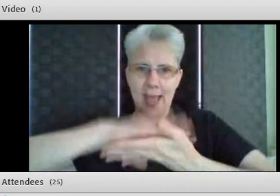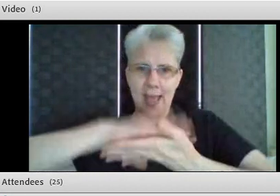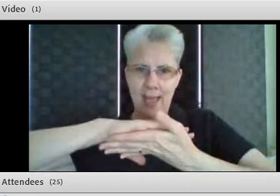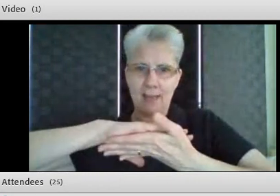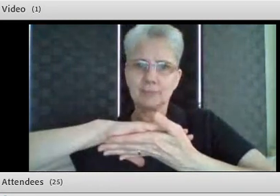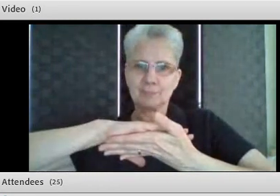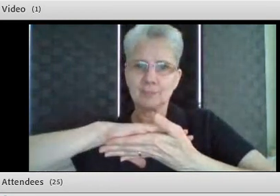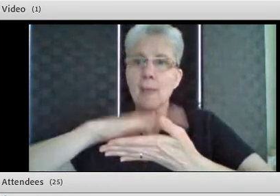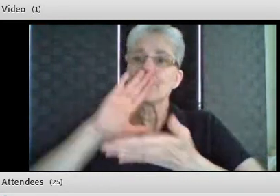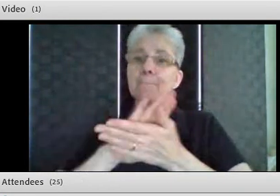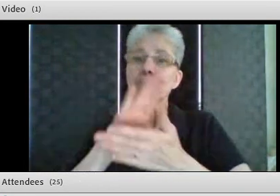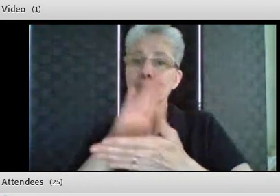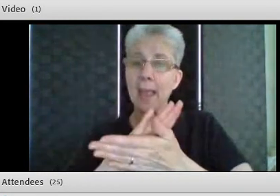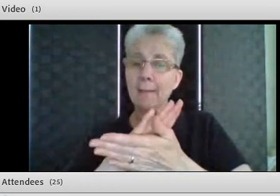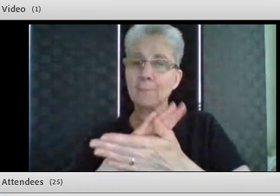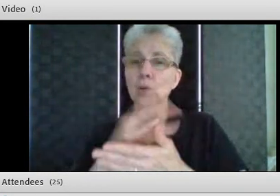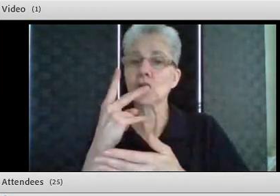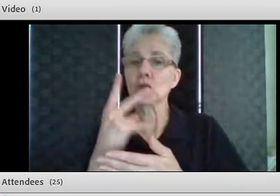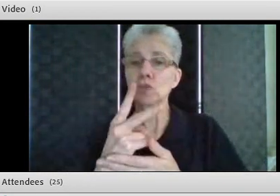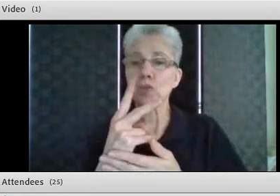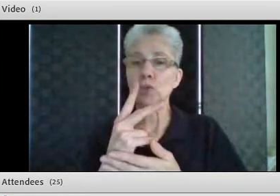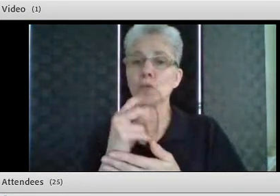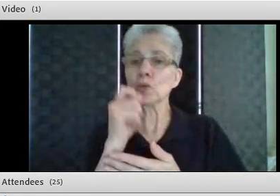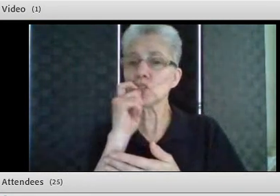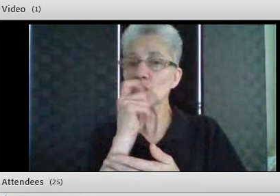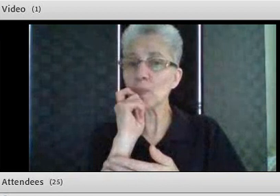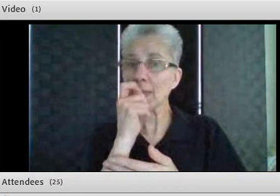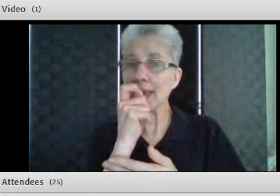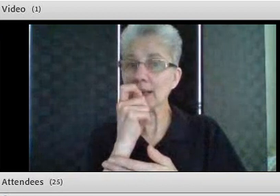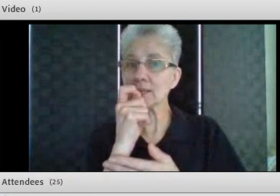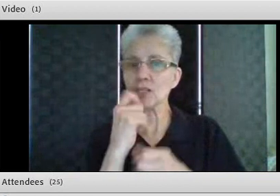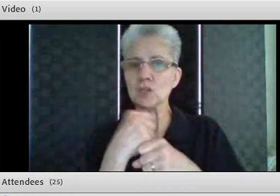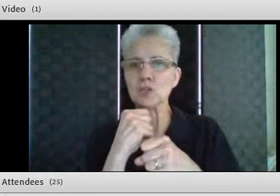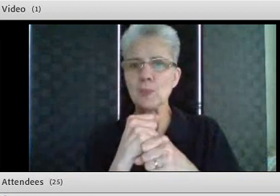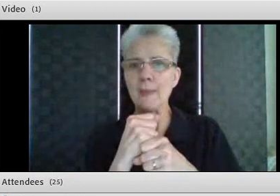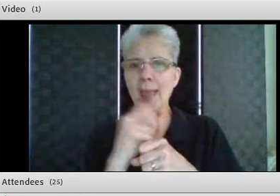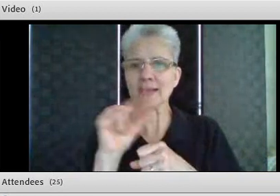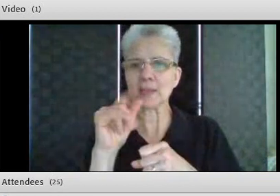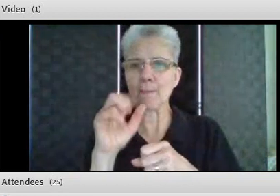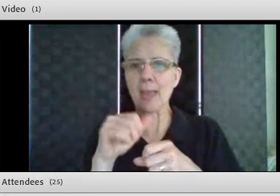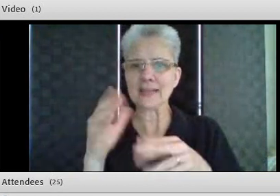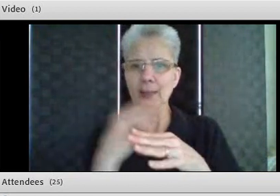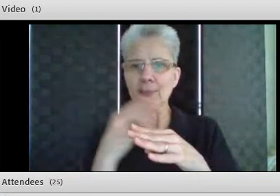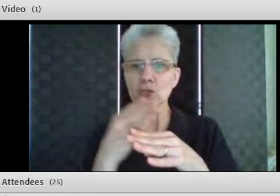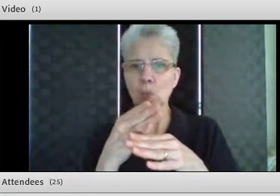so to speak, and you lay a strip of paper